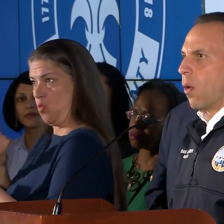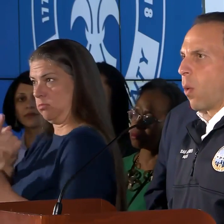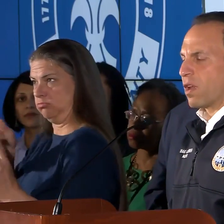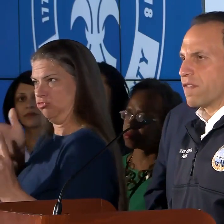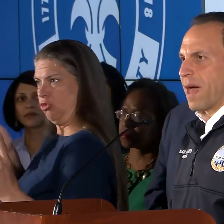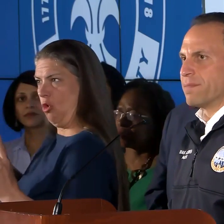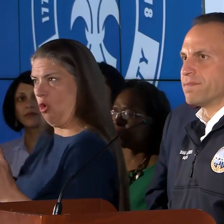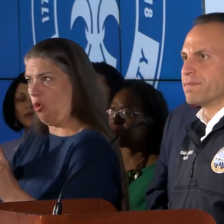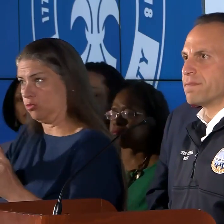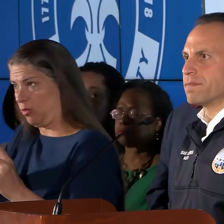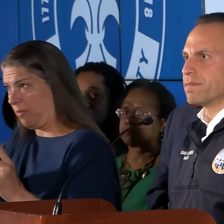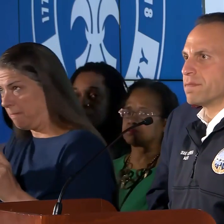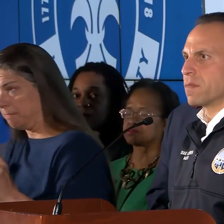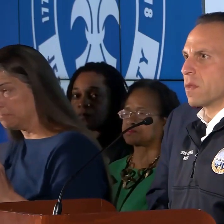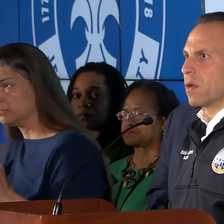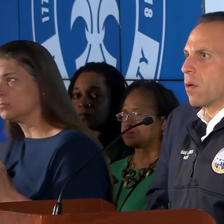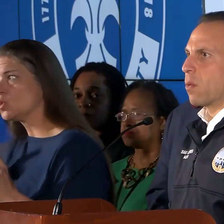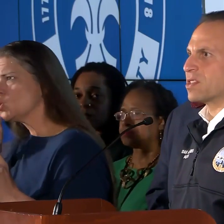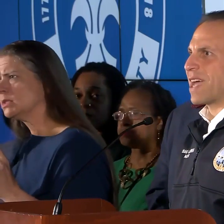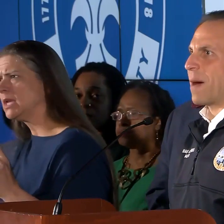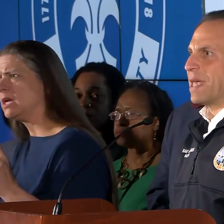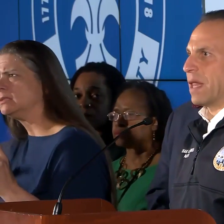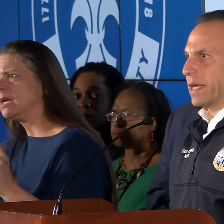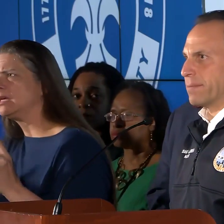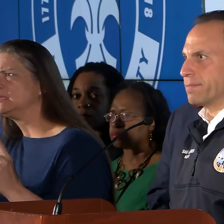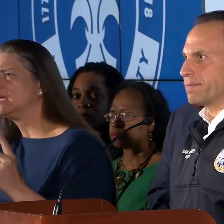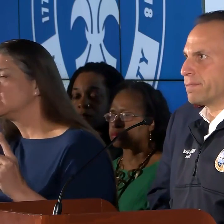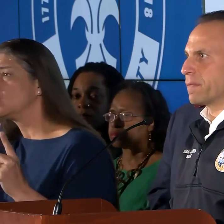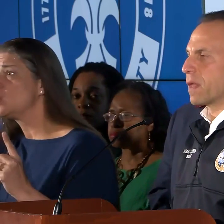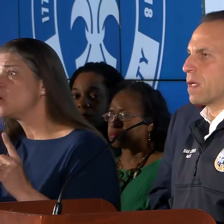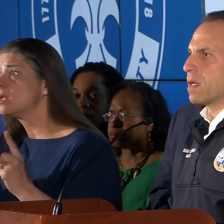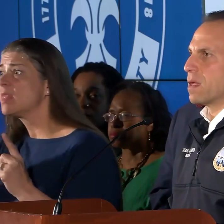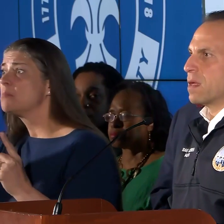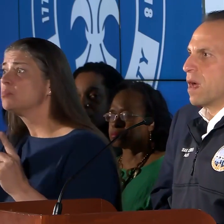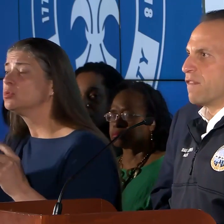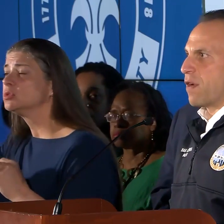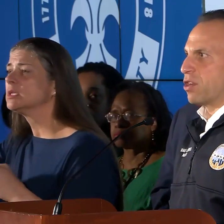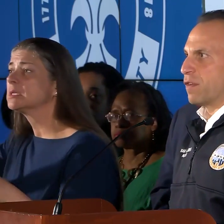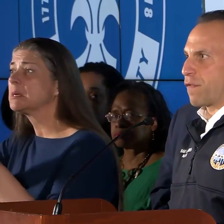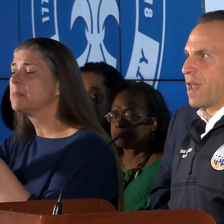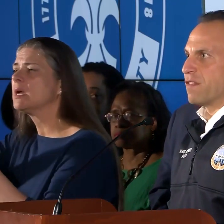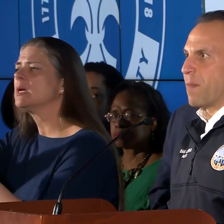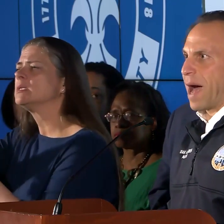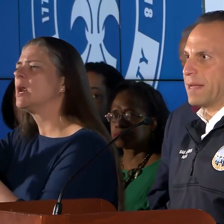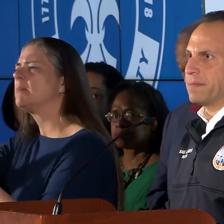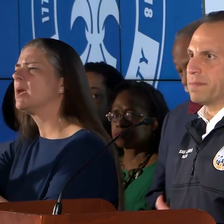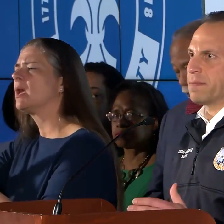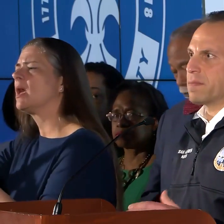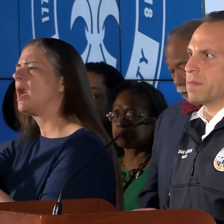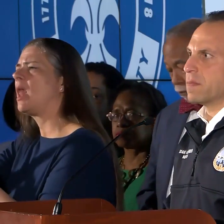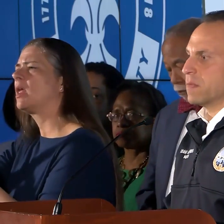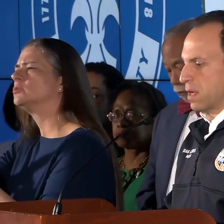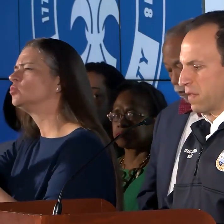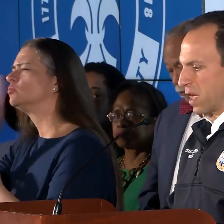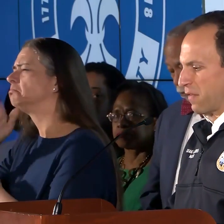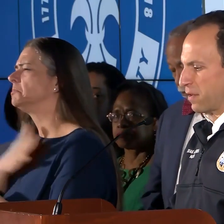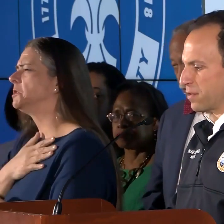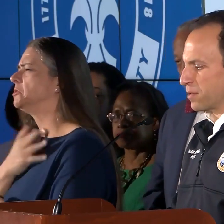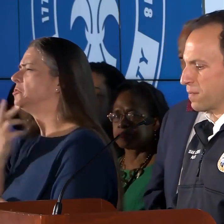One of them was Tommy Elliott, *** very good friend of mine, of the governors